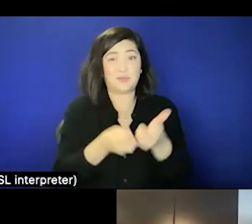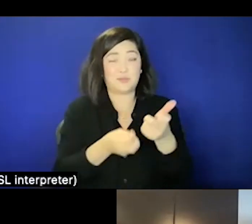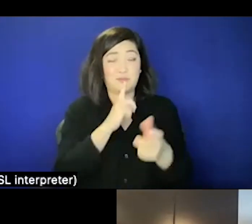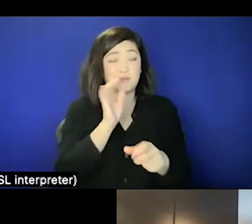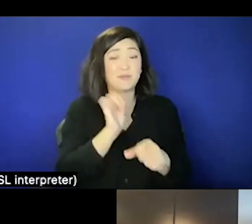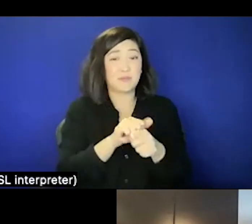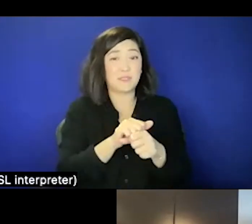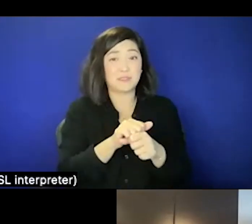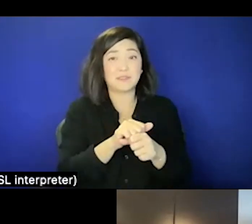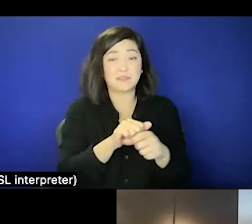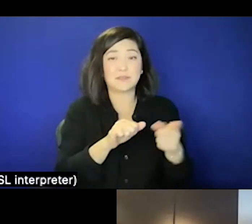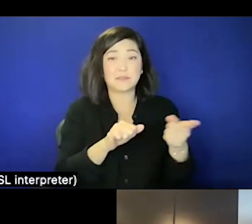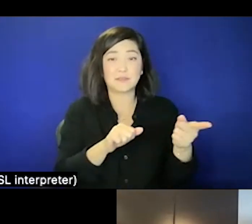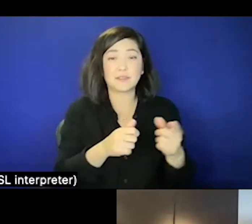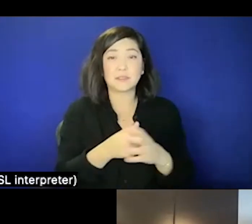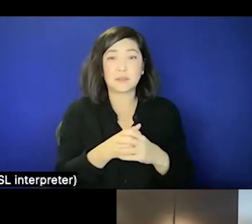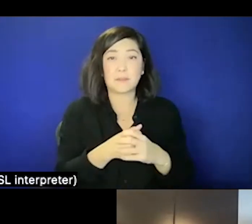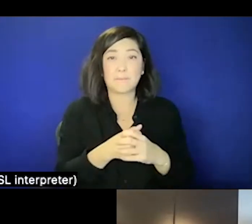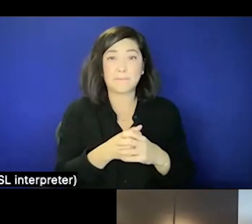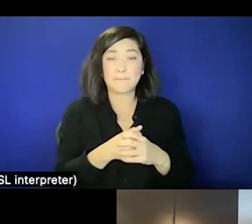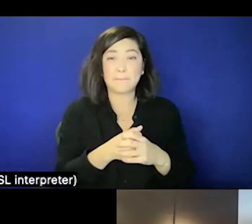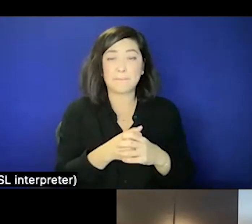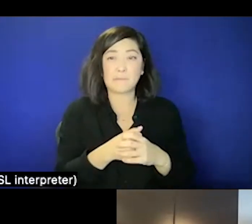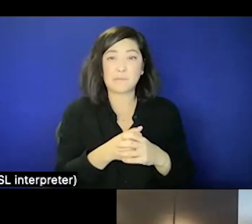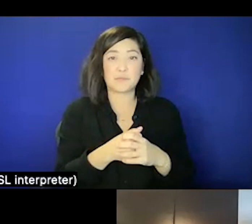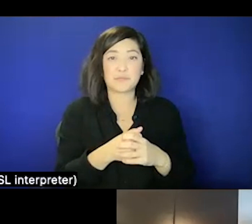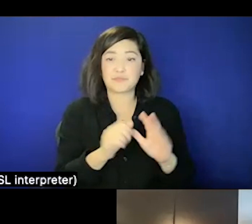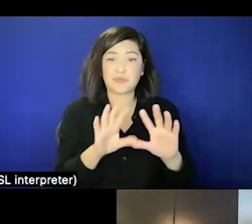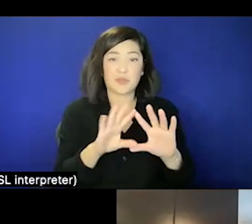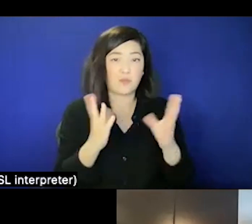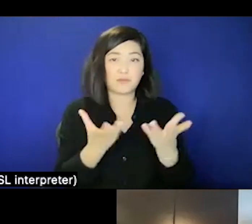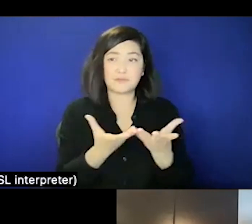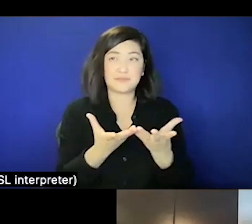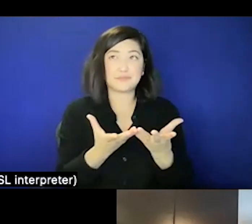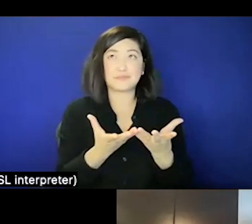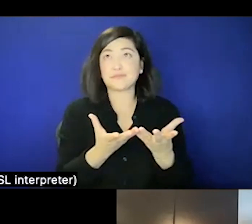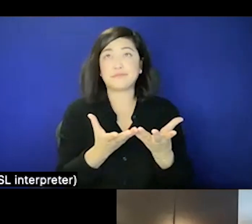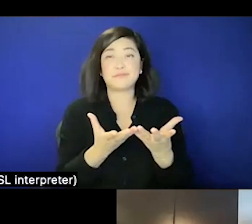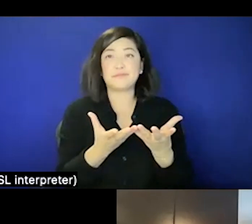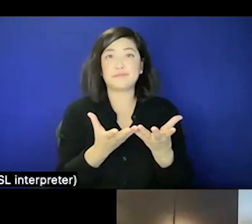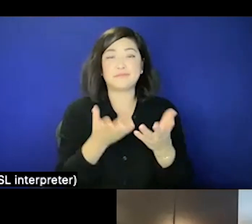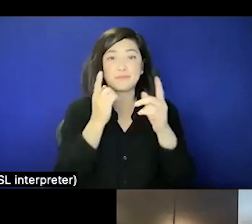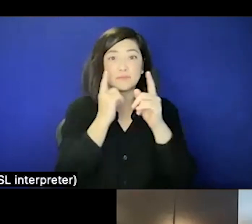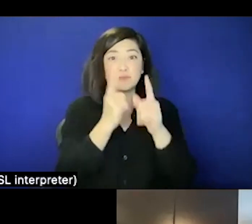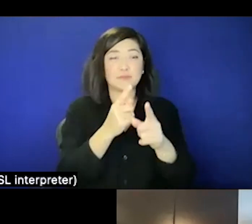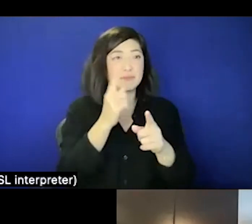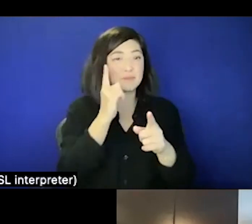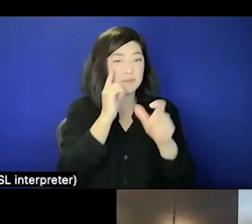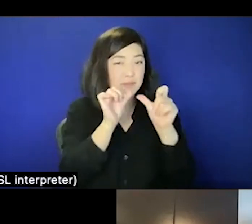it's the thing that we're... The whole purpose of thinking about sustainability is to stay alive